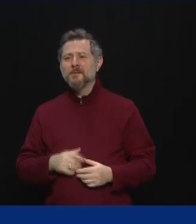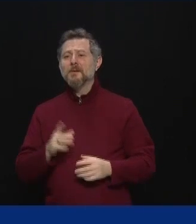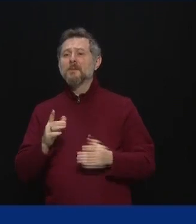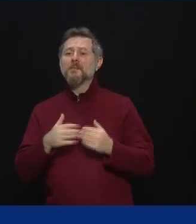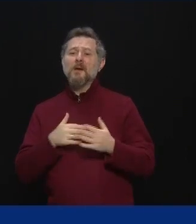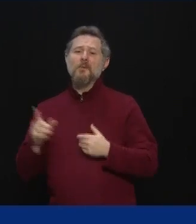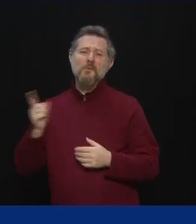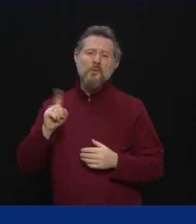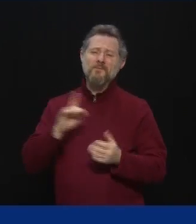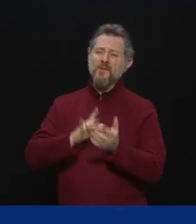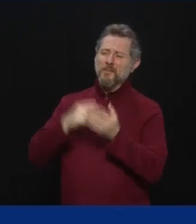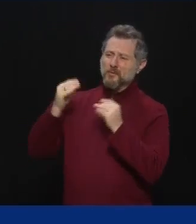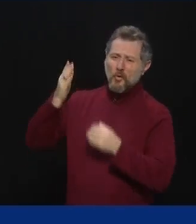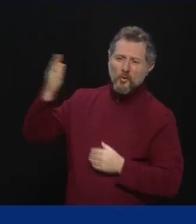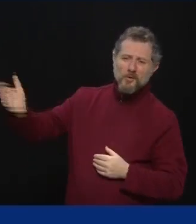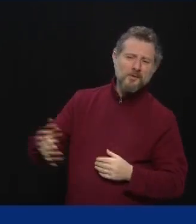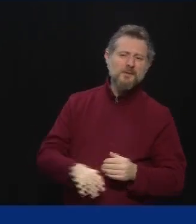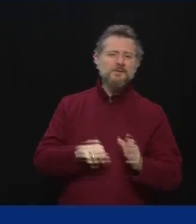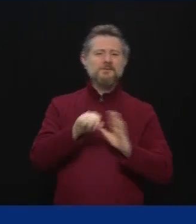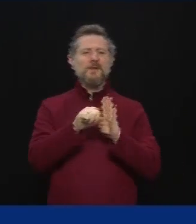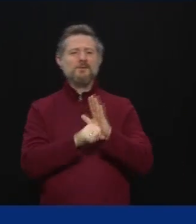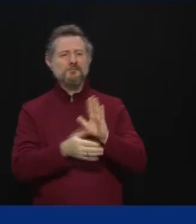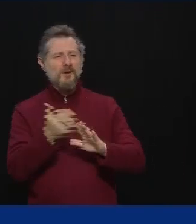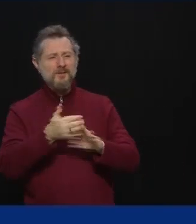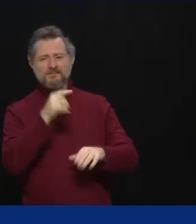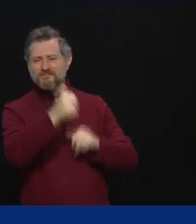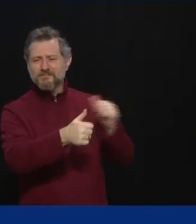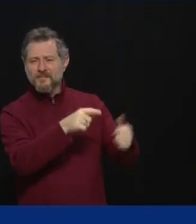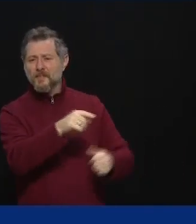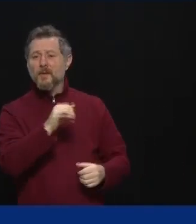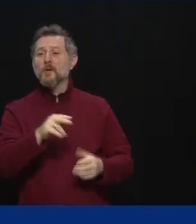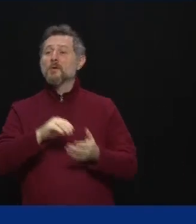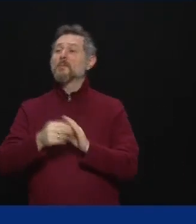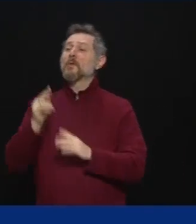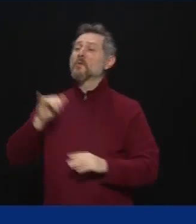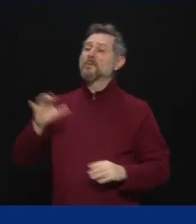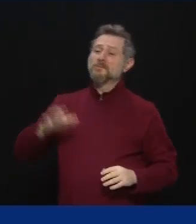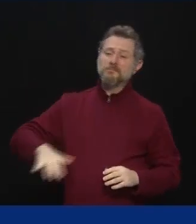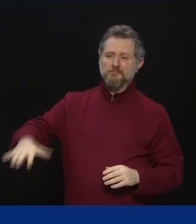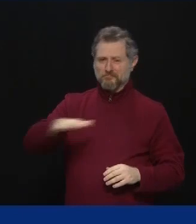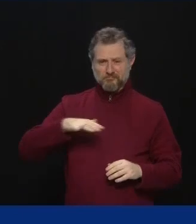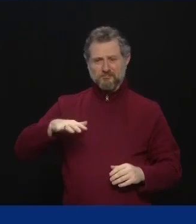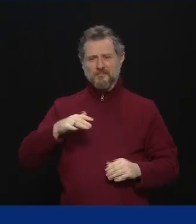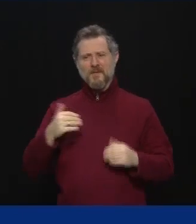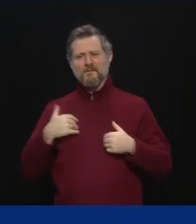PLEASE, DO THIS. GET THE BOOSTER. PHARMACIES AND CLINICS,